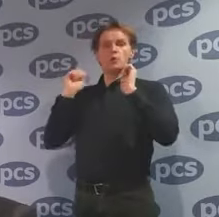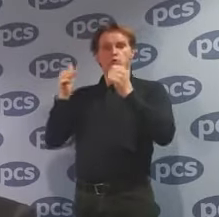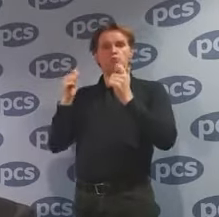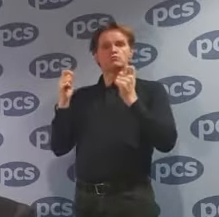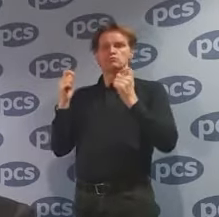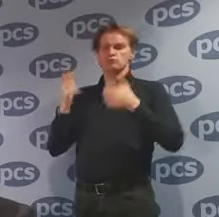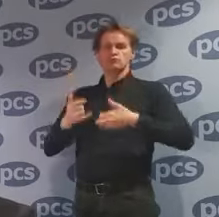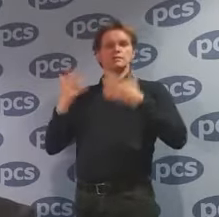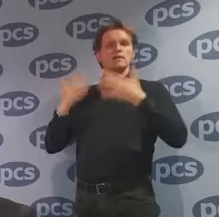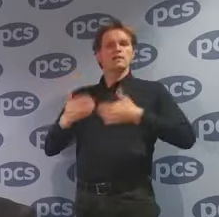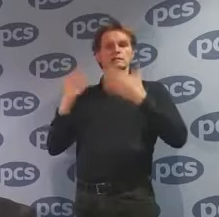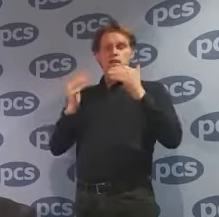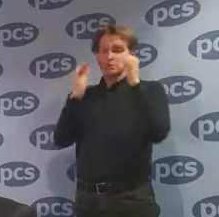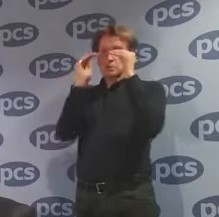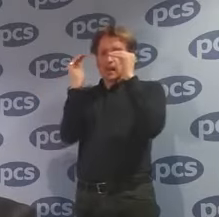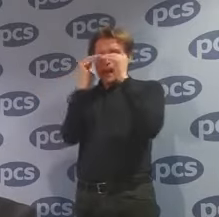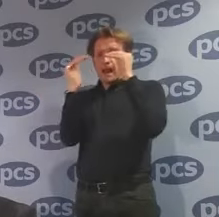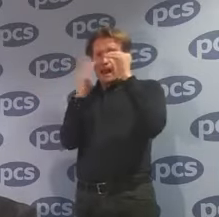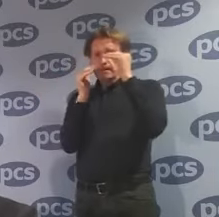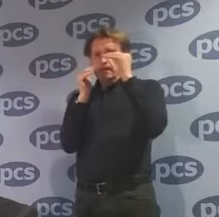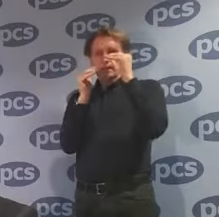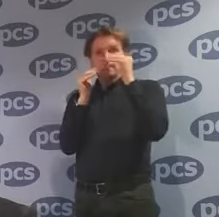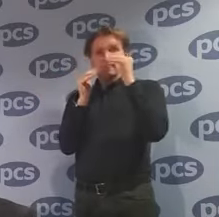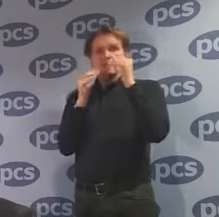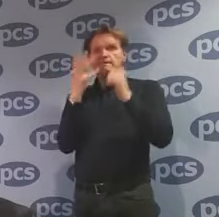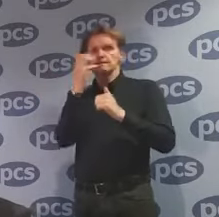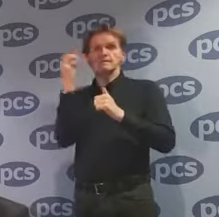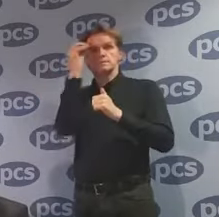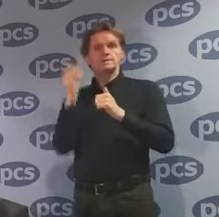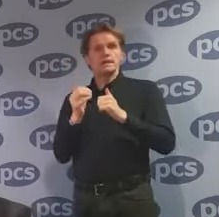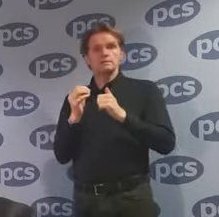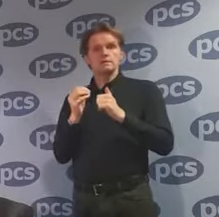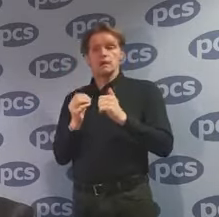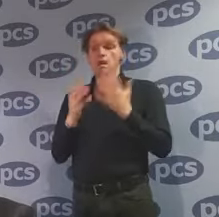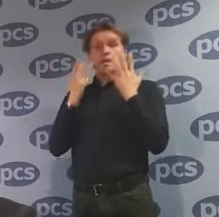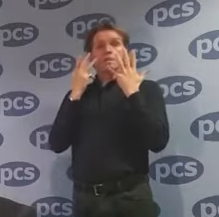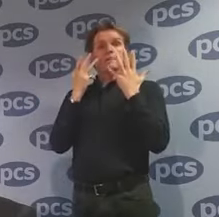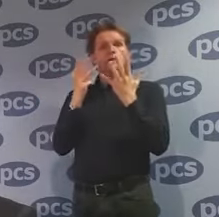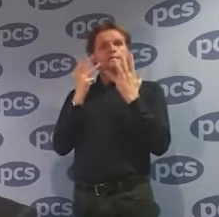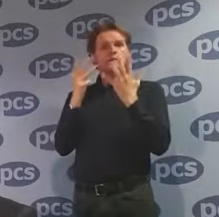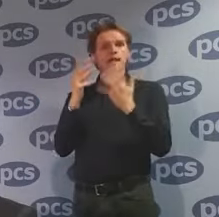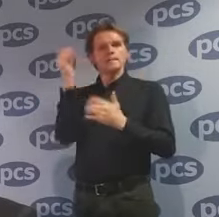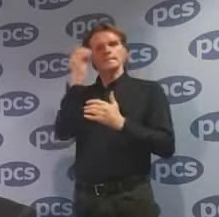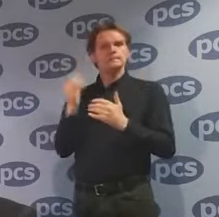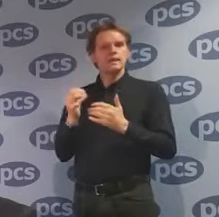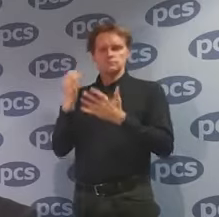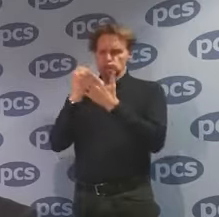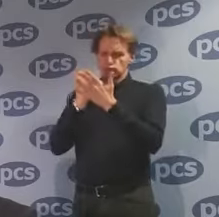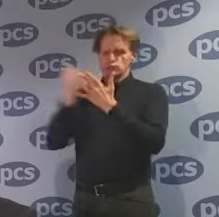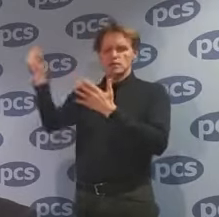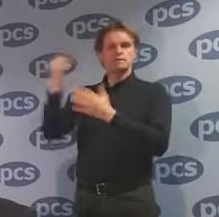whisker of a 50 percent - 99% of the members rejecting the government's pay policy and 80% saying they're prepared to go on strike and